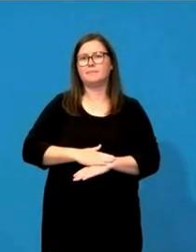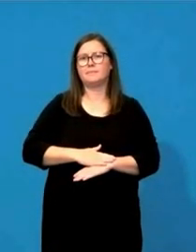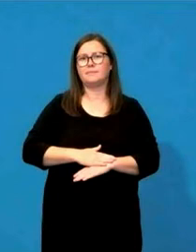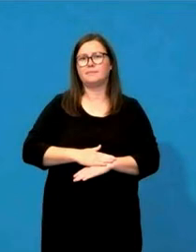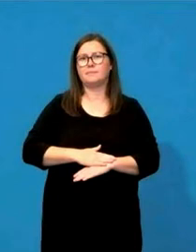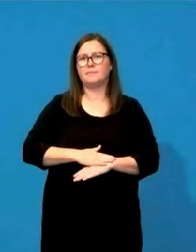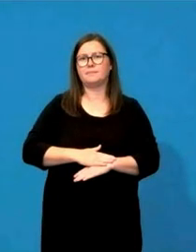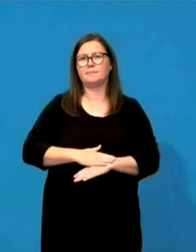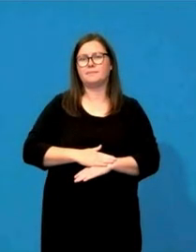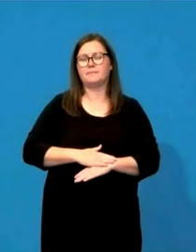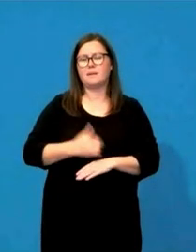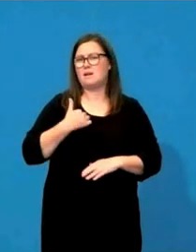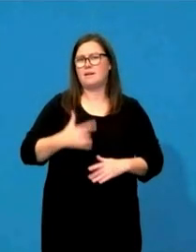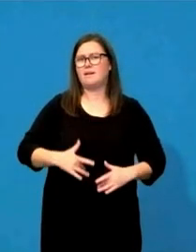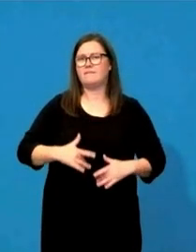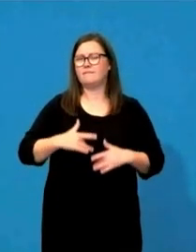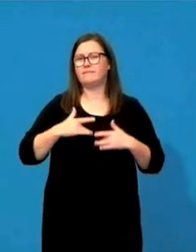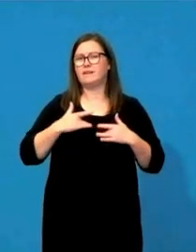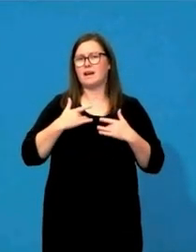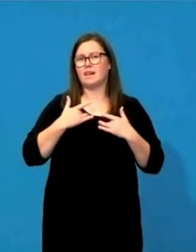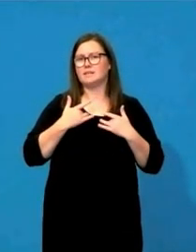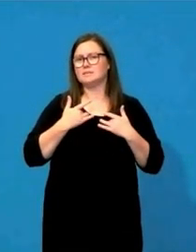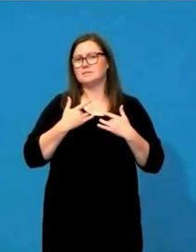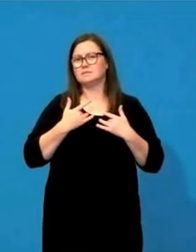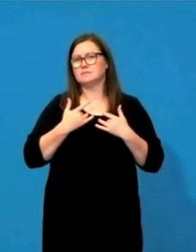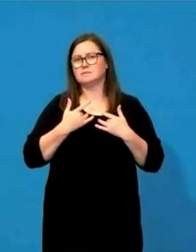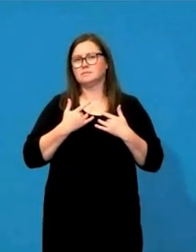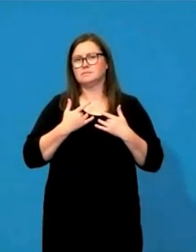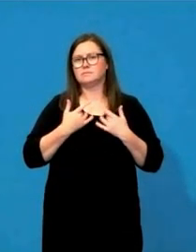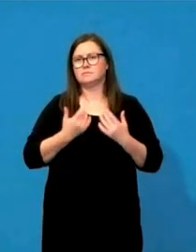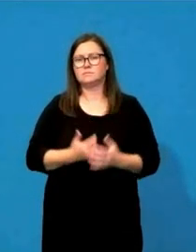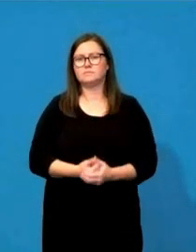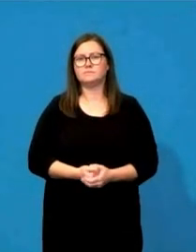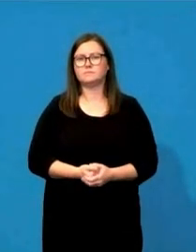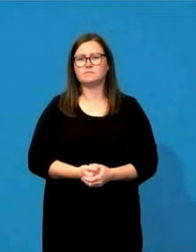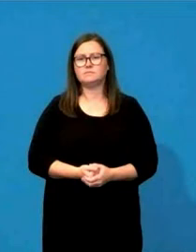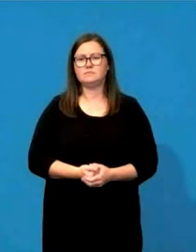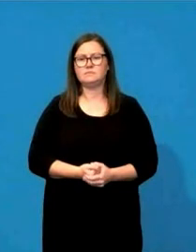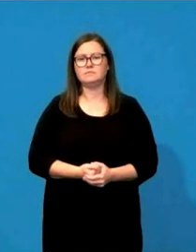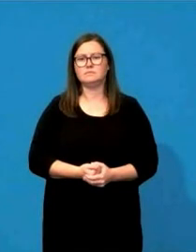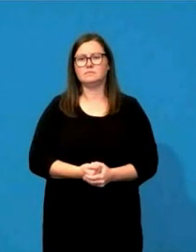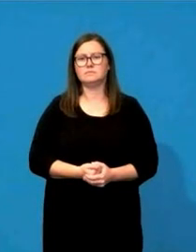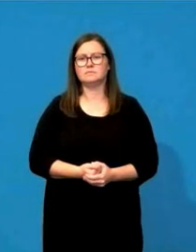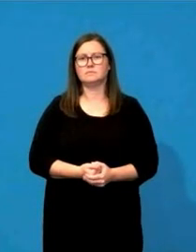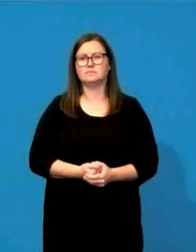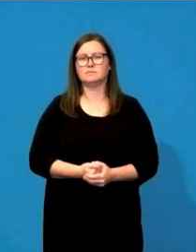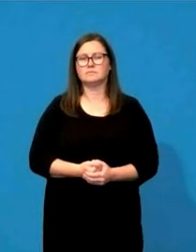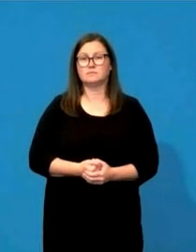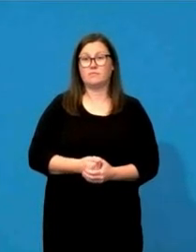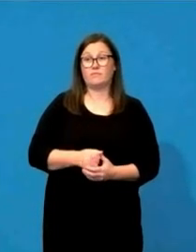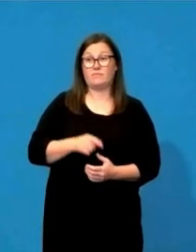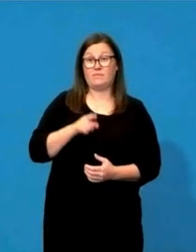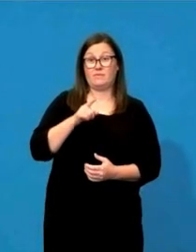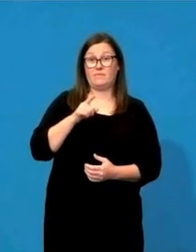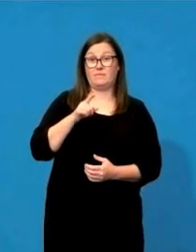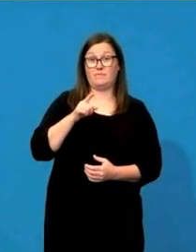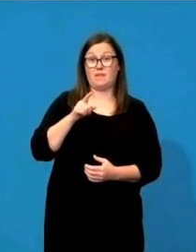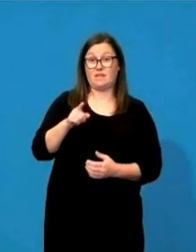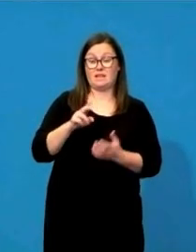that the responsibility was being pushed on to NGOs, you know, to ACCOs,